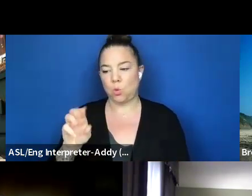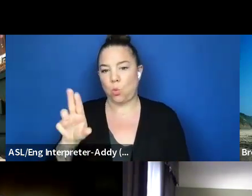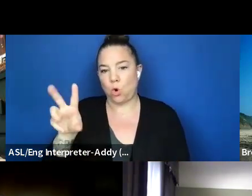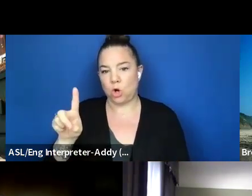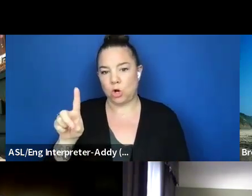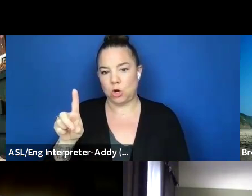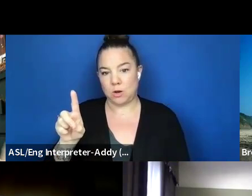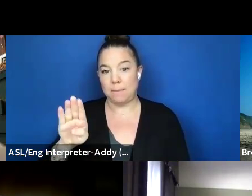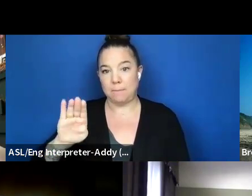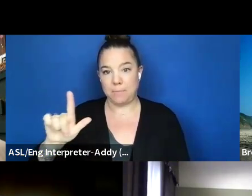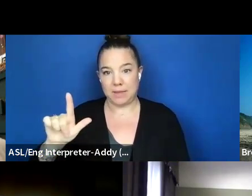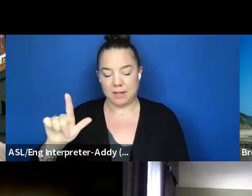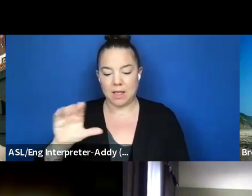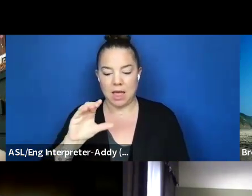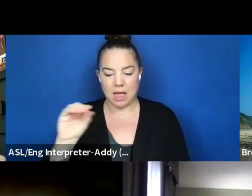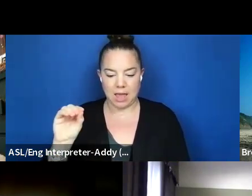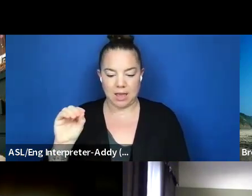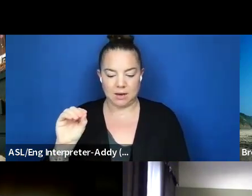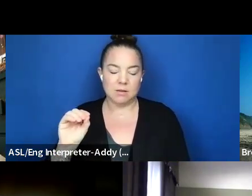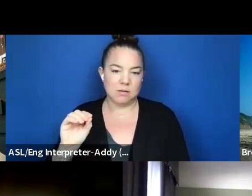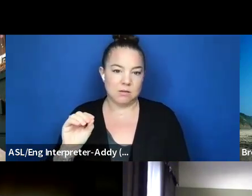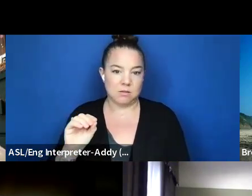Adeleigh Belyeu: and Charlotte Woodward actually works